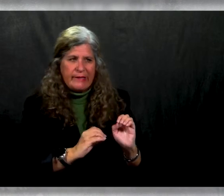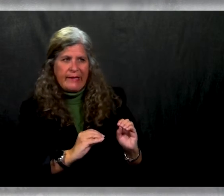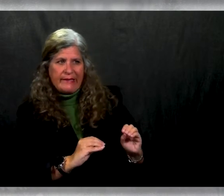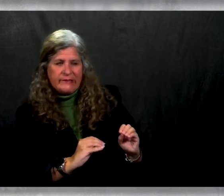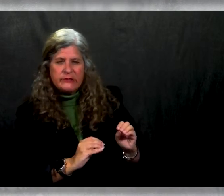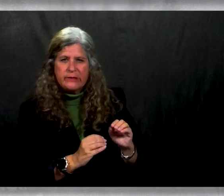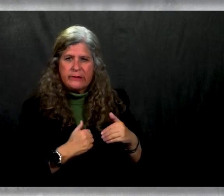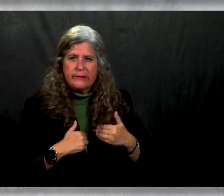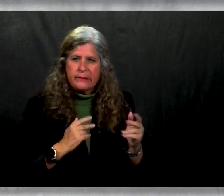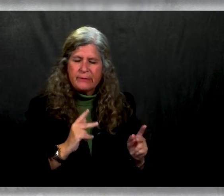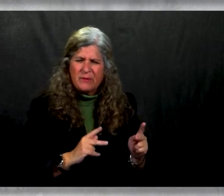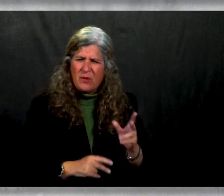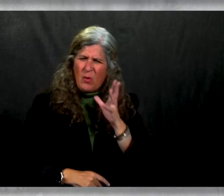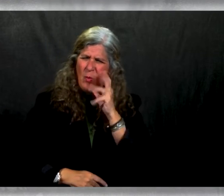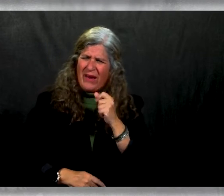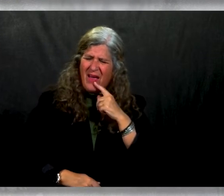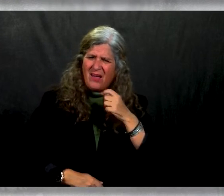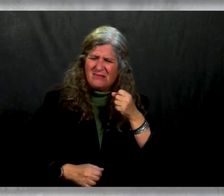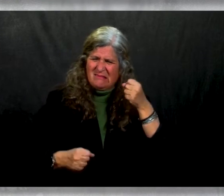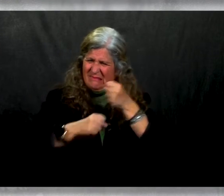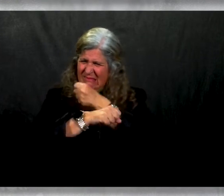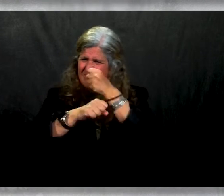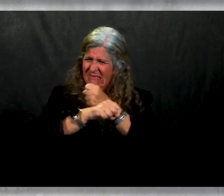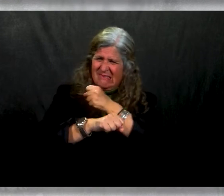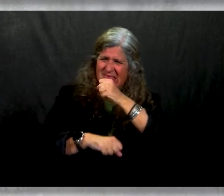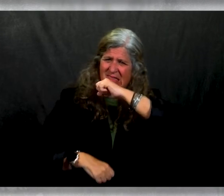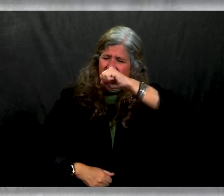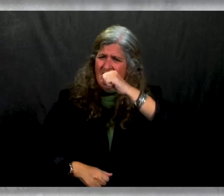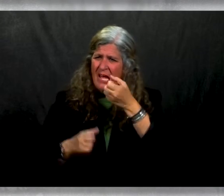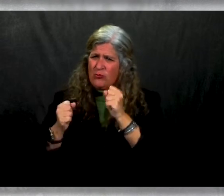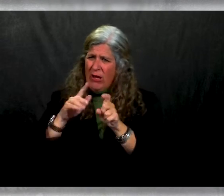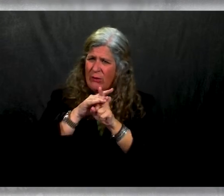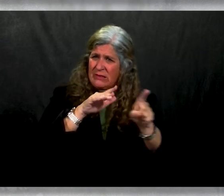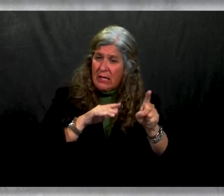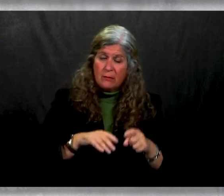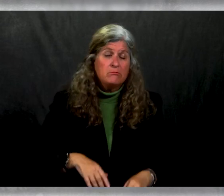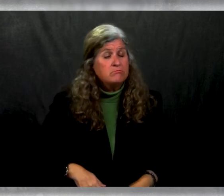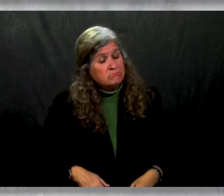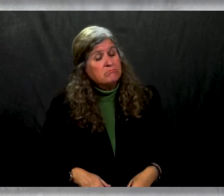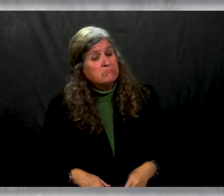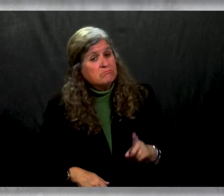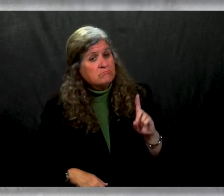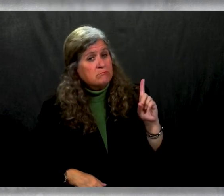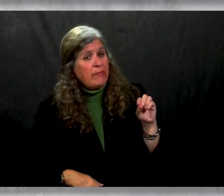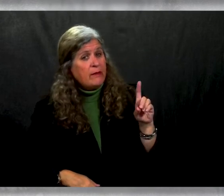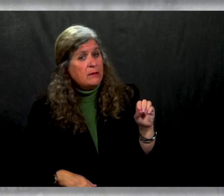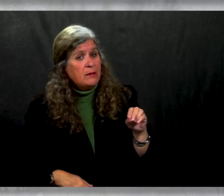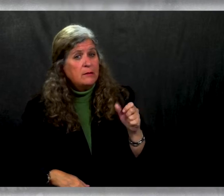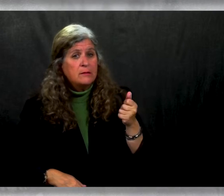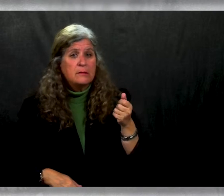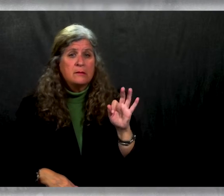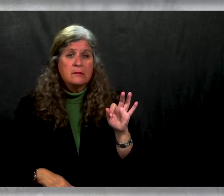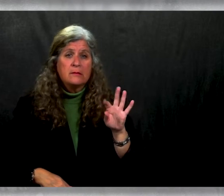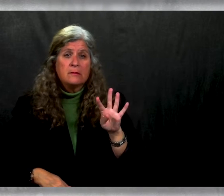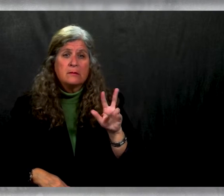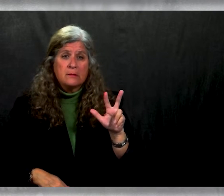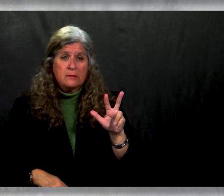why didn't they fully resist and try to escape? They did and in January of 1943, the first rumblings